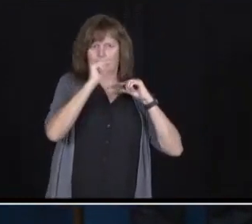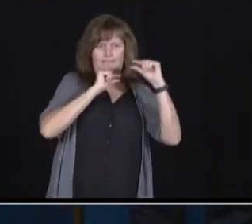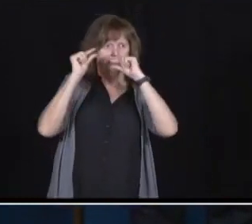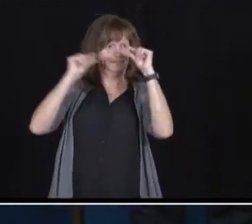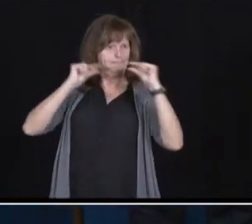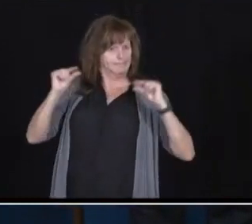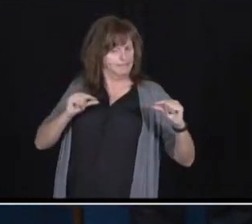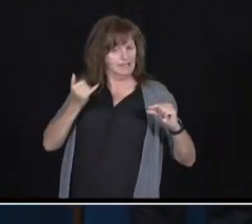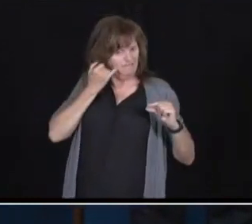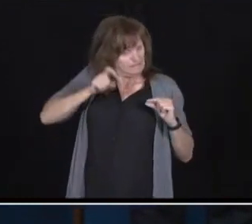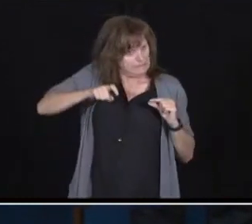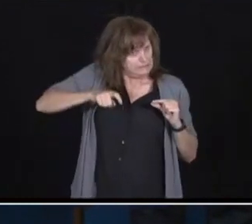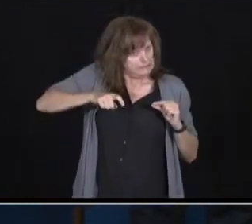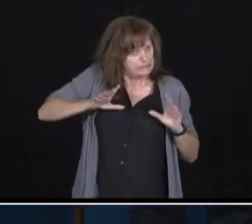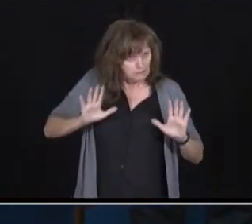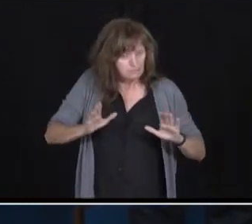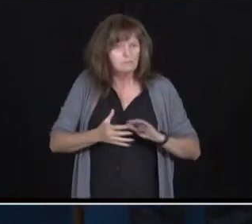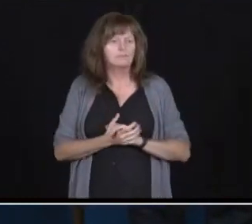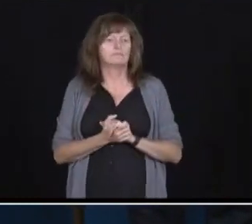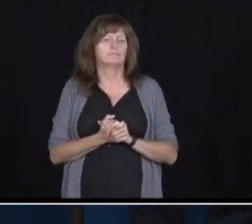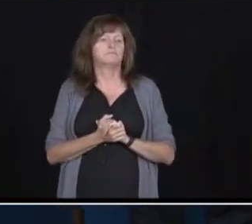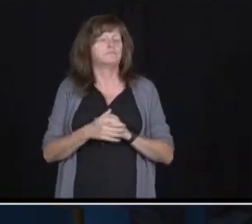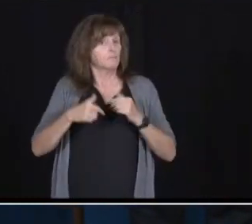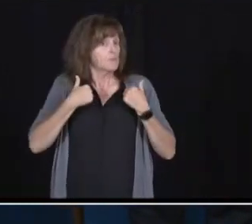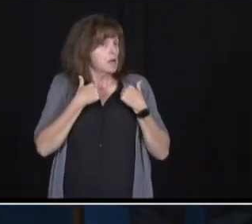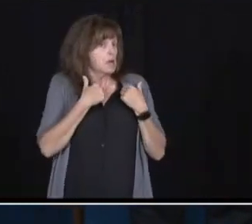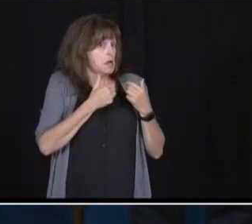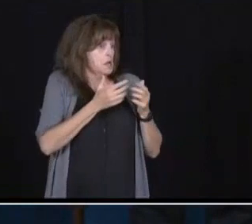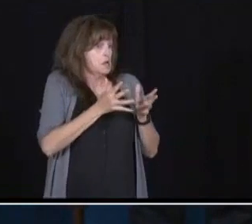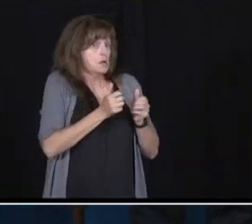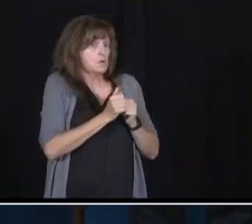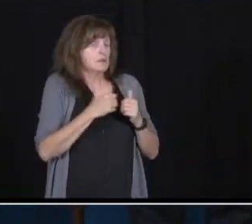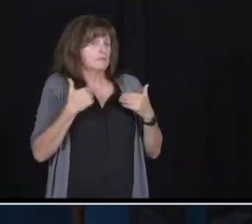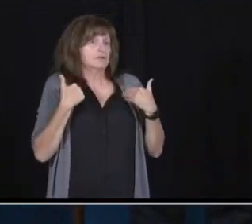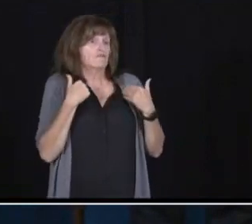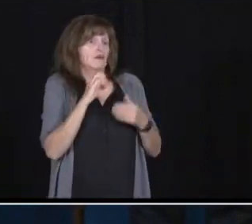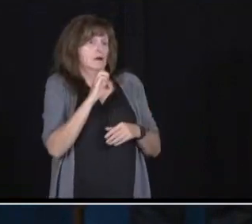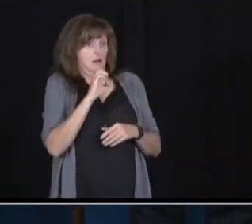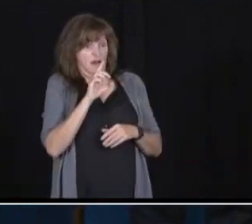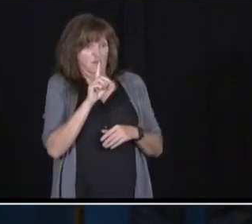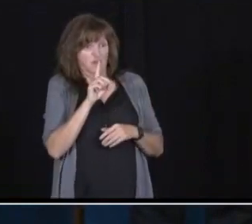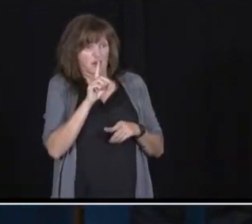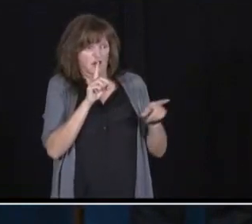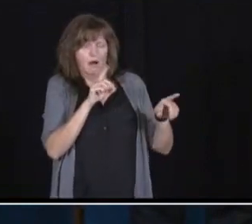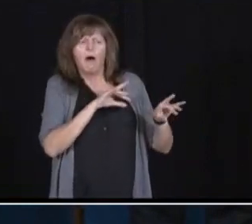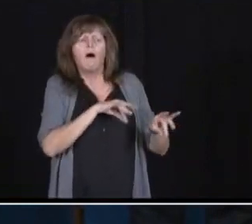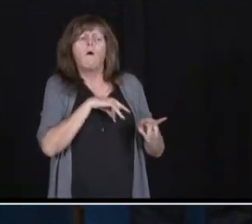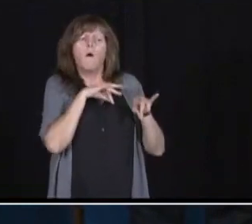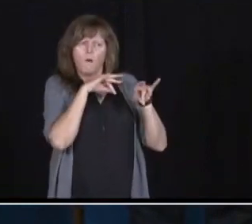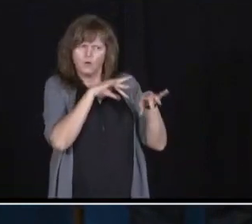We are also providing $50 million to respond to the second wave and/or the flu pandemic. Having an immediate ability of the province